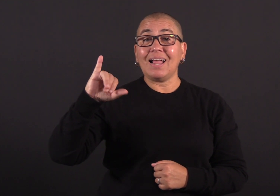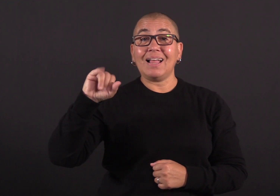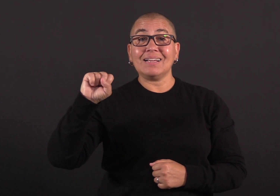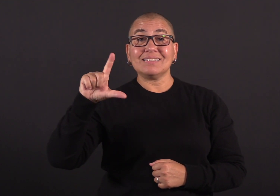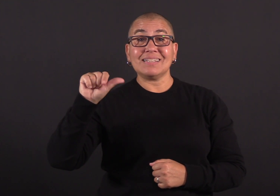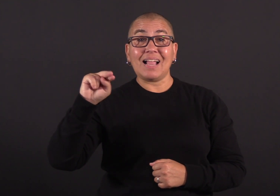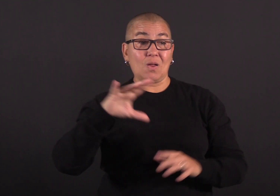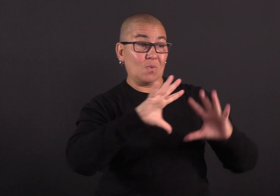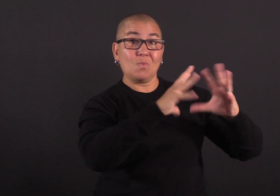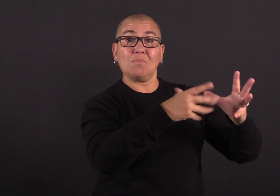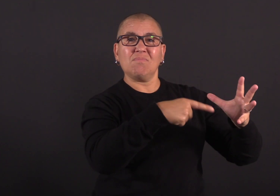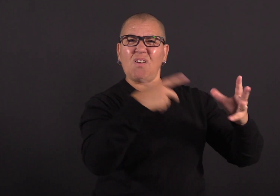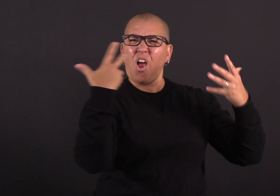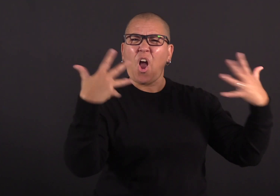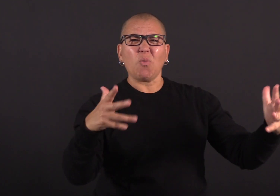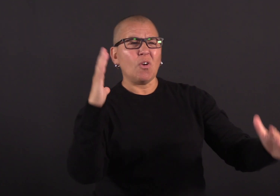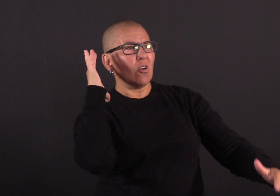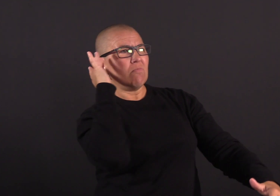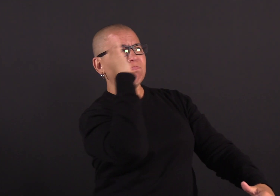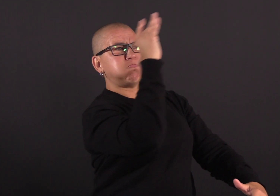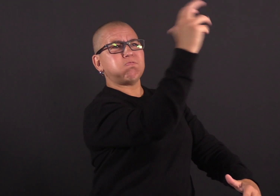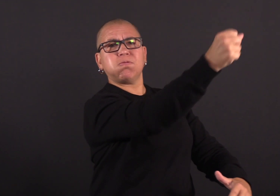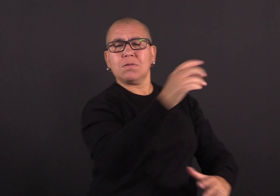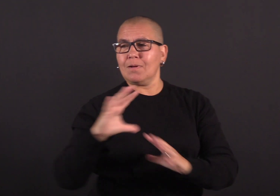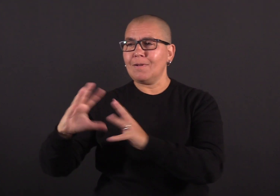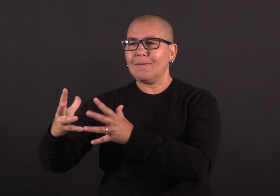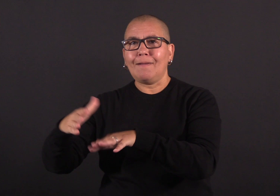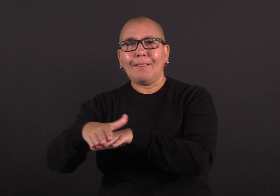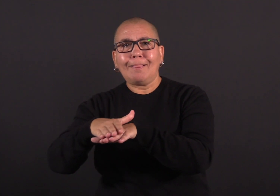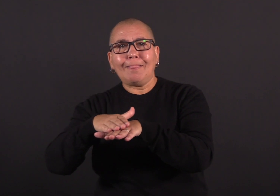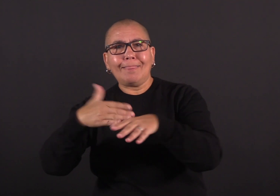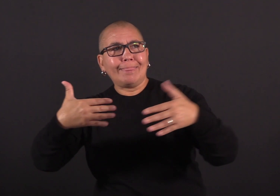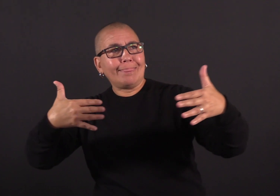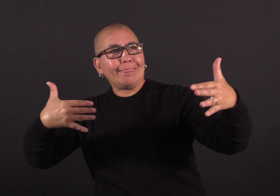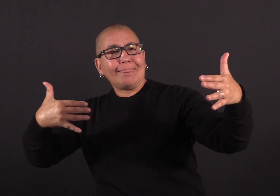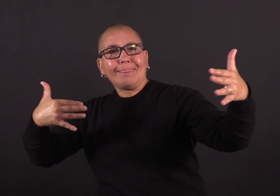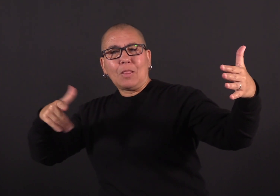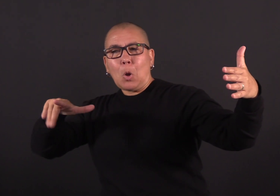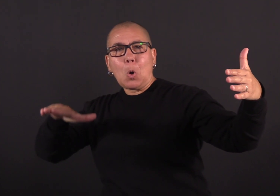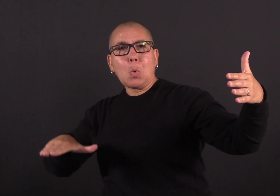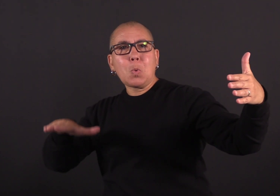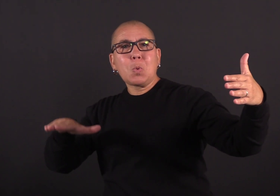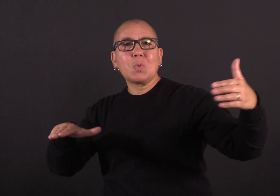two-and-a-half times longer than it took to reach 50% of the state's white, Asian, and